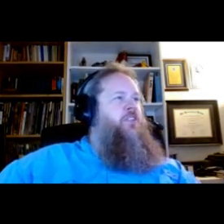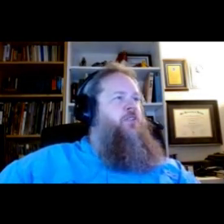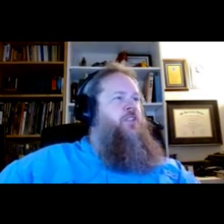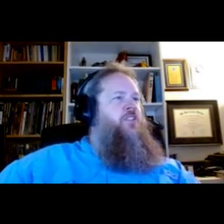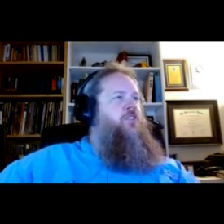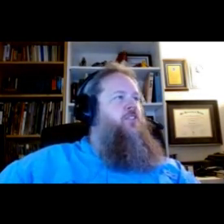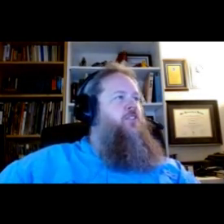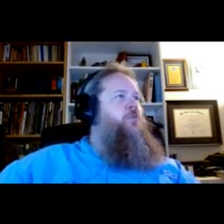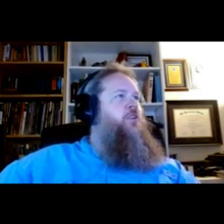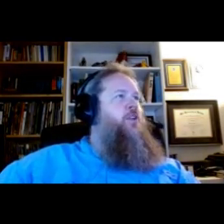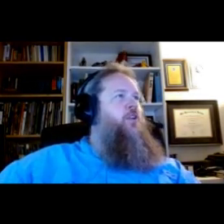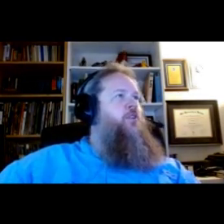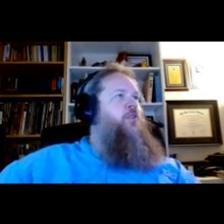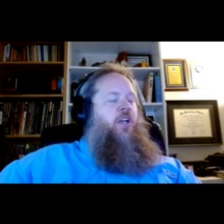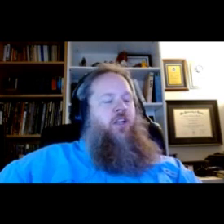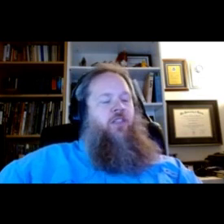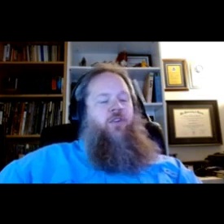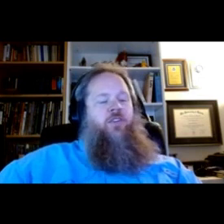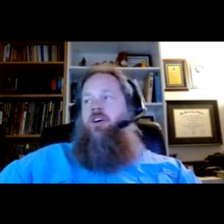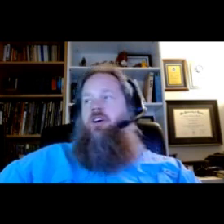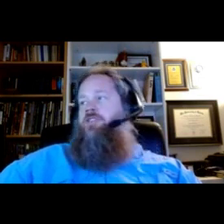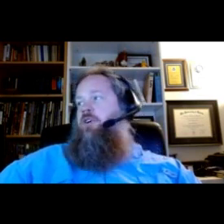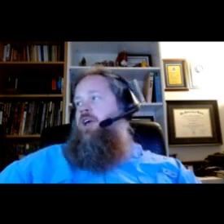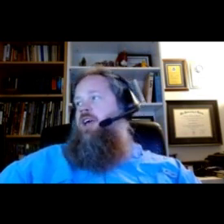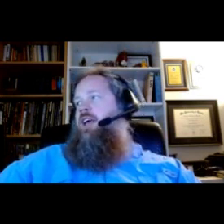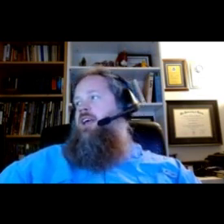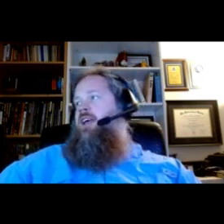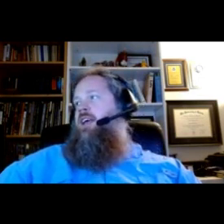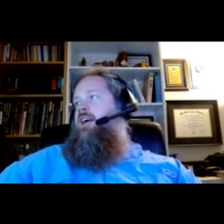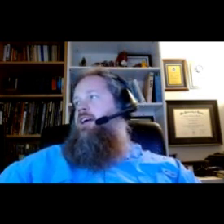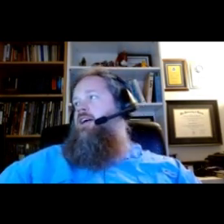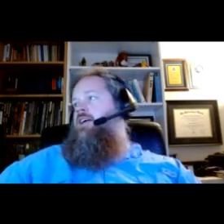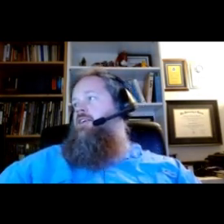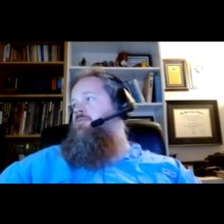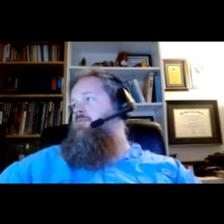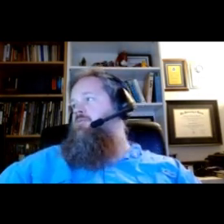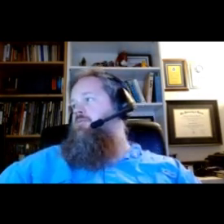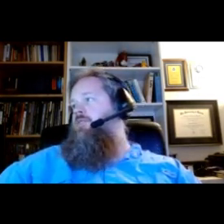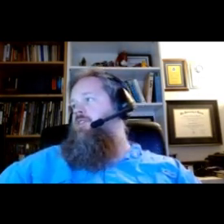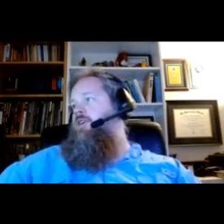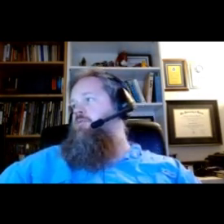included in the transcripts. Here we go. There is also a if I